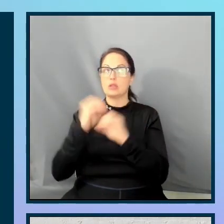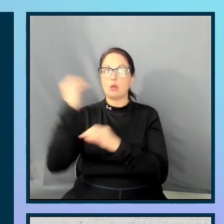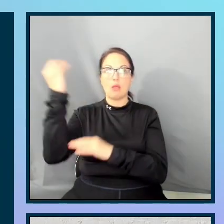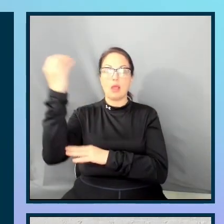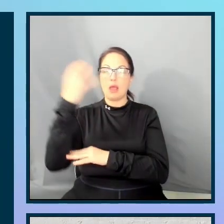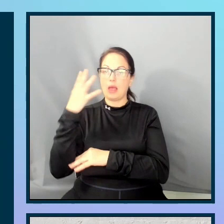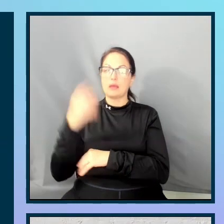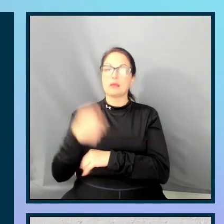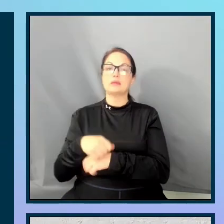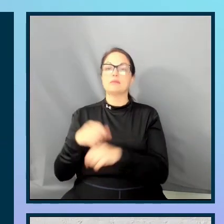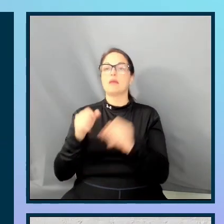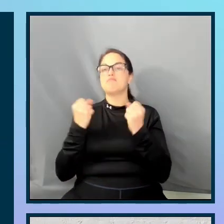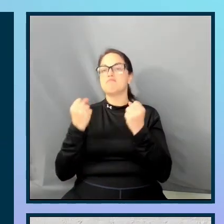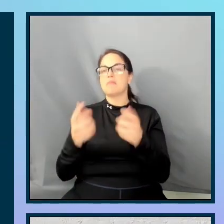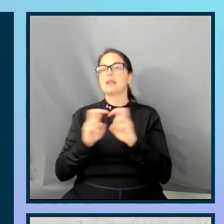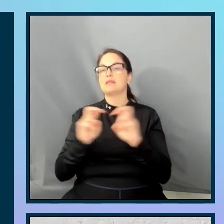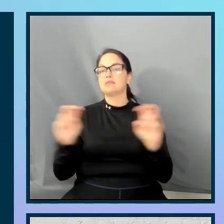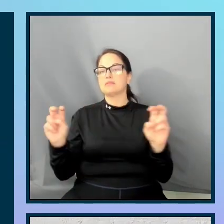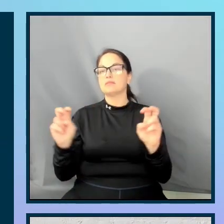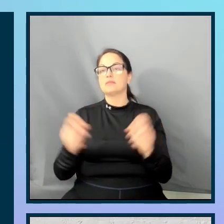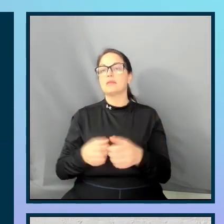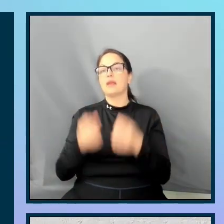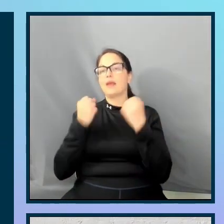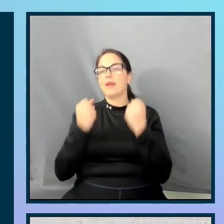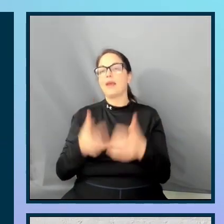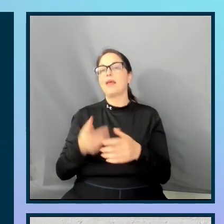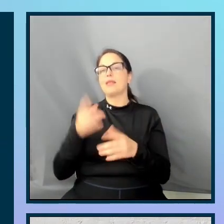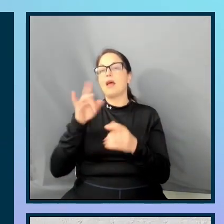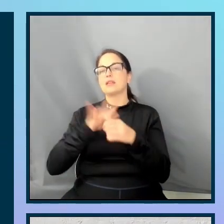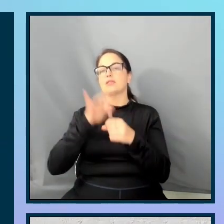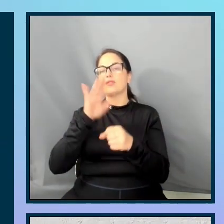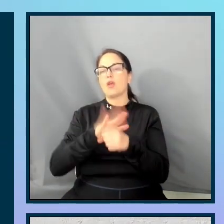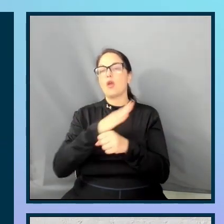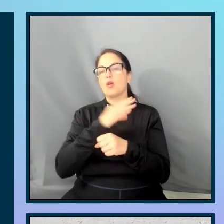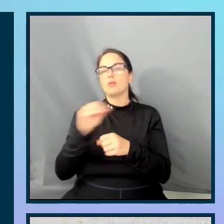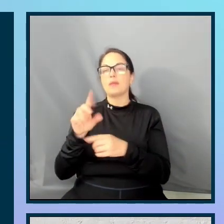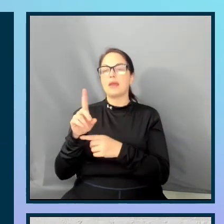lots of couches and plenty of Pepsi and Doritos, so it was the perfect programmer's stand.